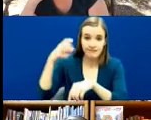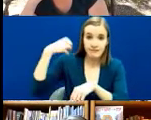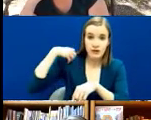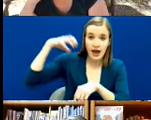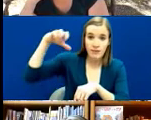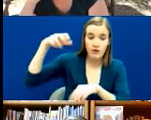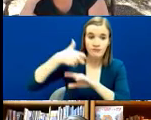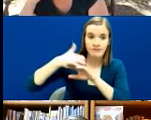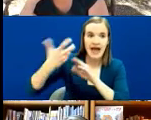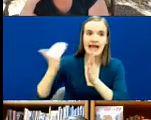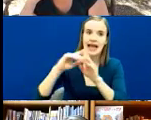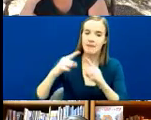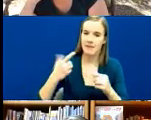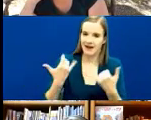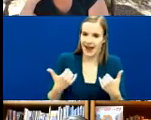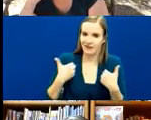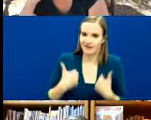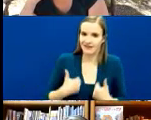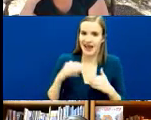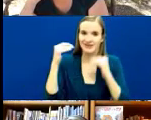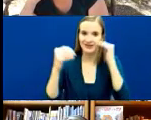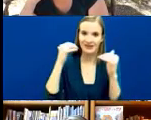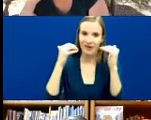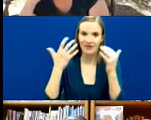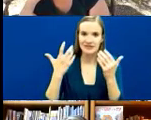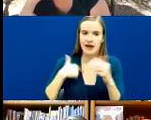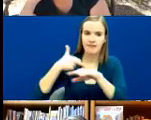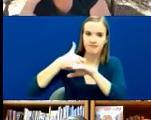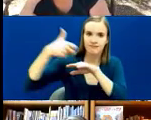accomplishments that the ADA has done over the last 30 years. But it also